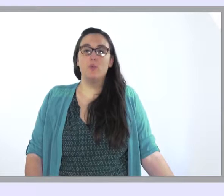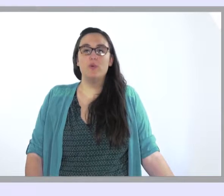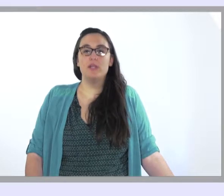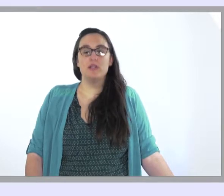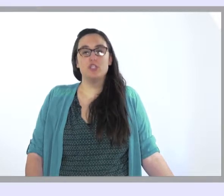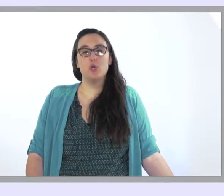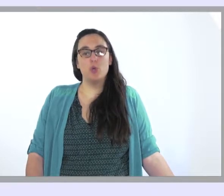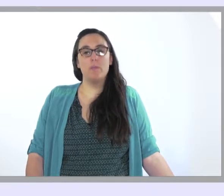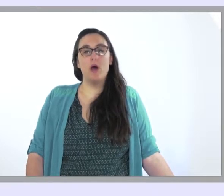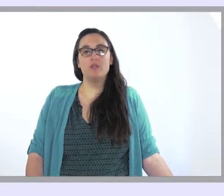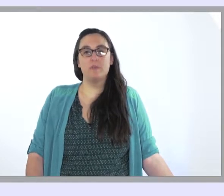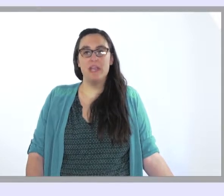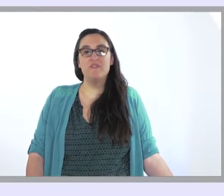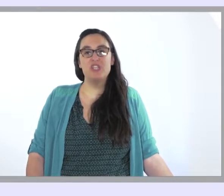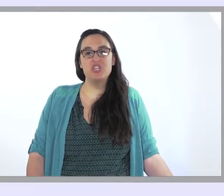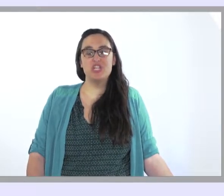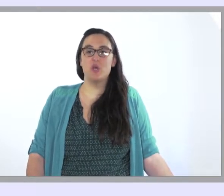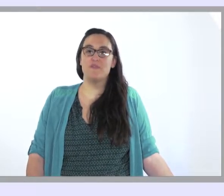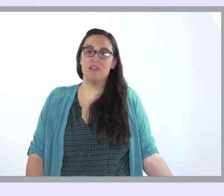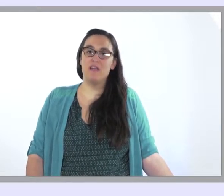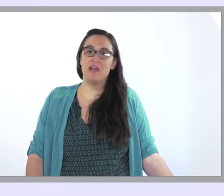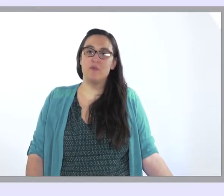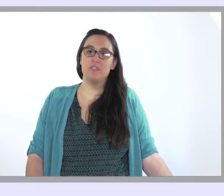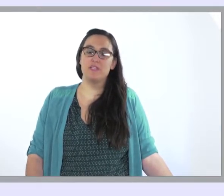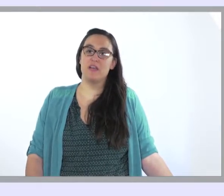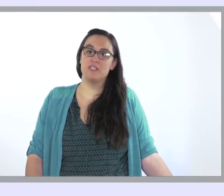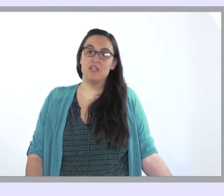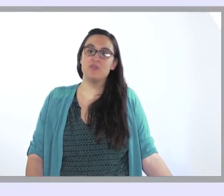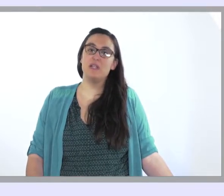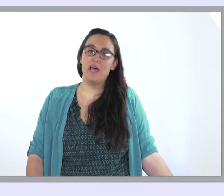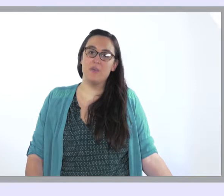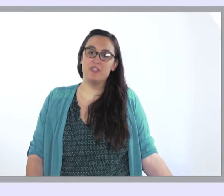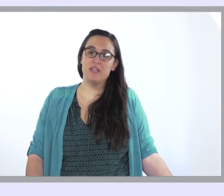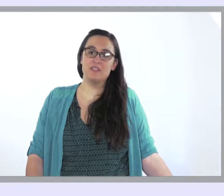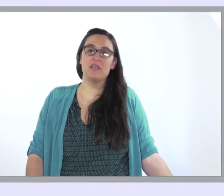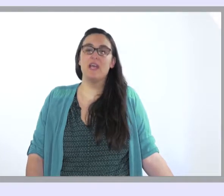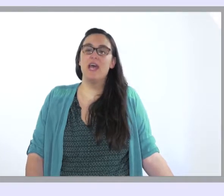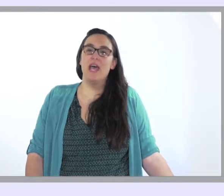we'll talk about the main features of sign languages as natural languages